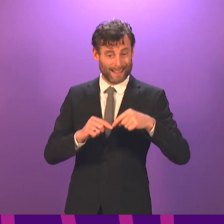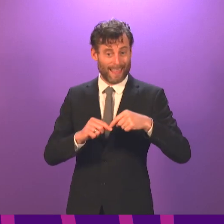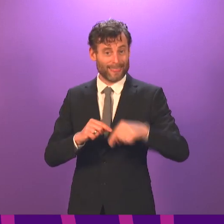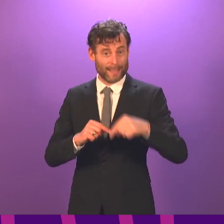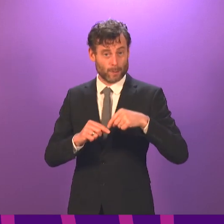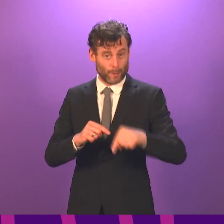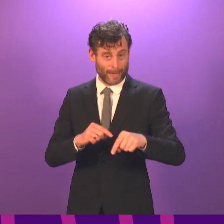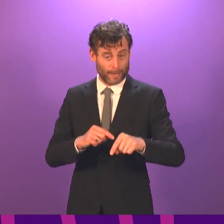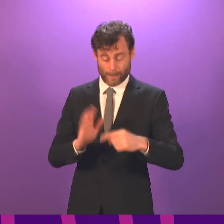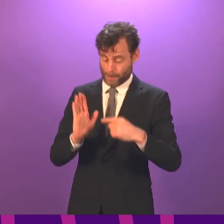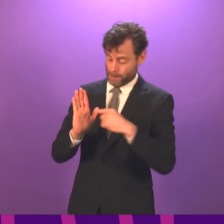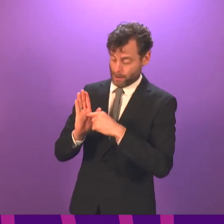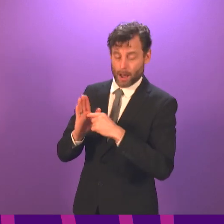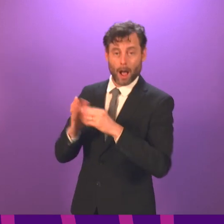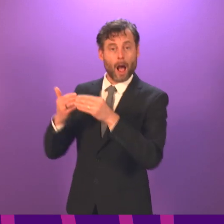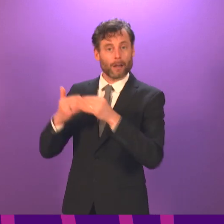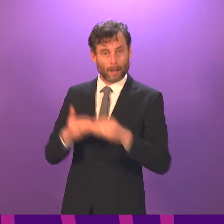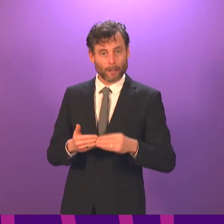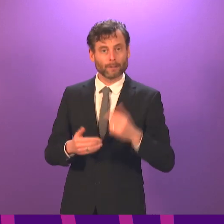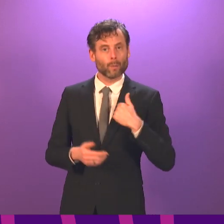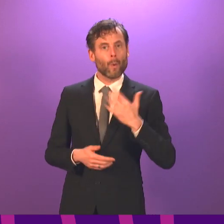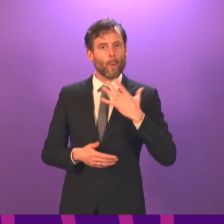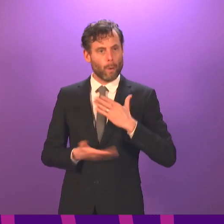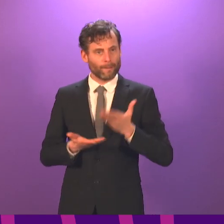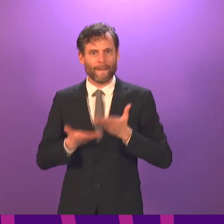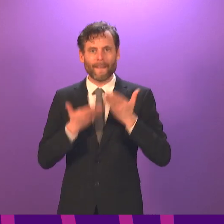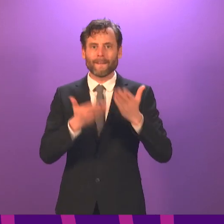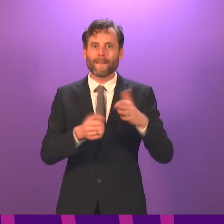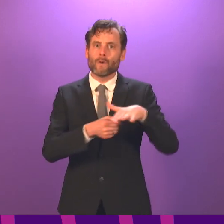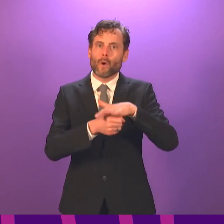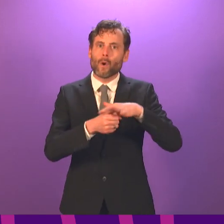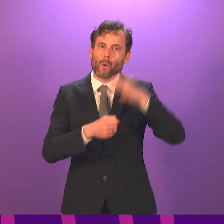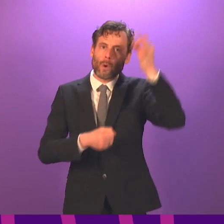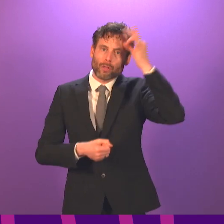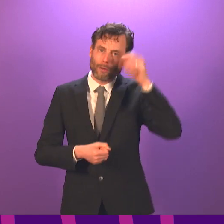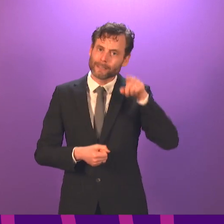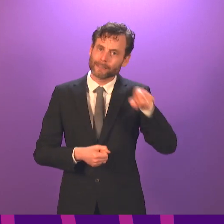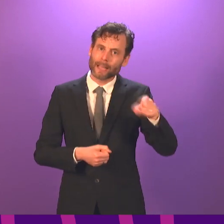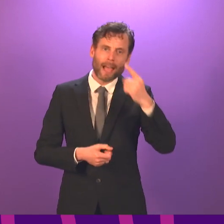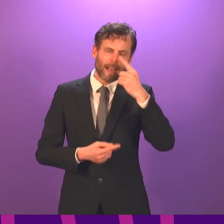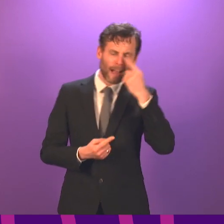but we want local authorities to have a degree of flexibility in that guidance, in order